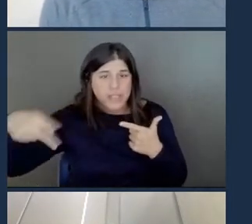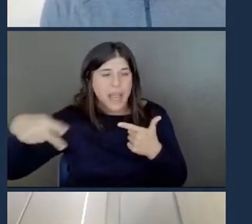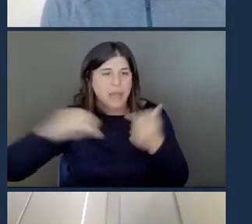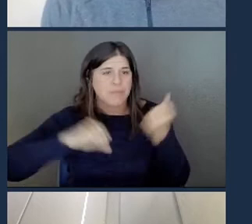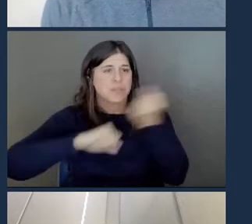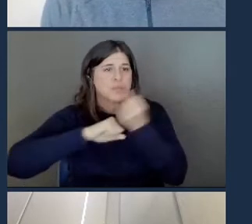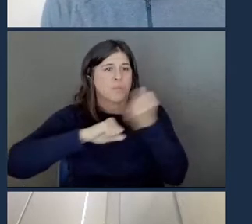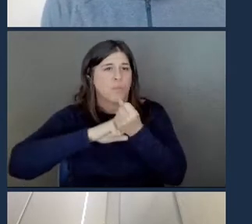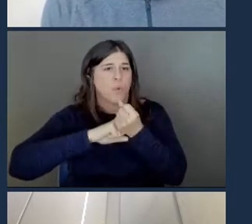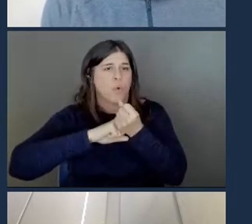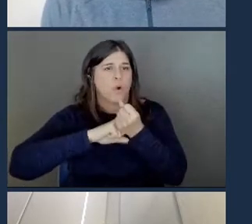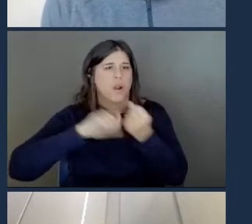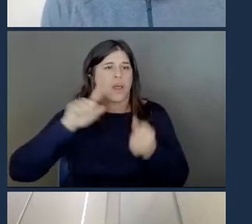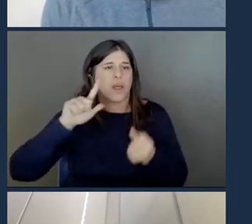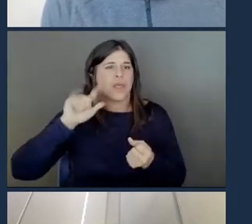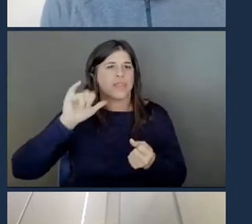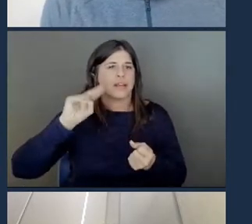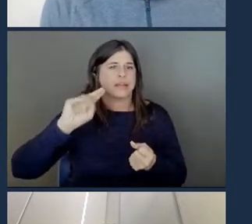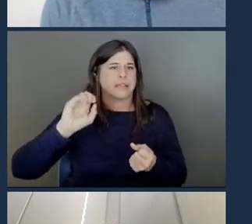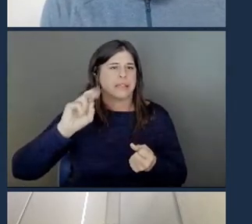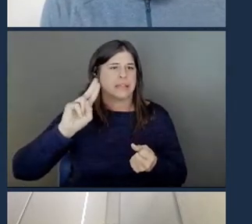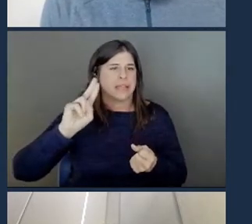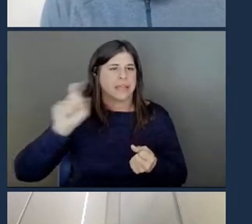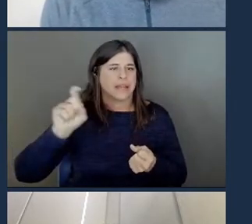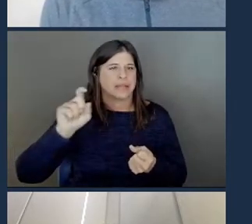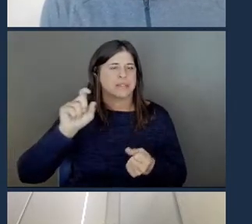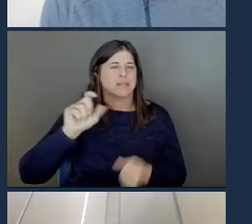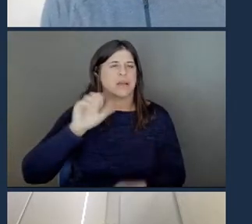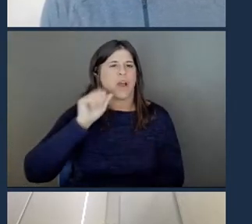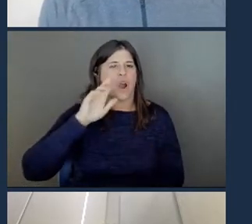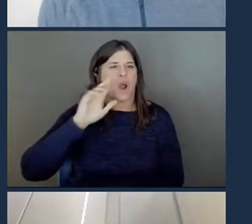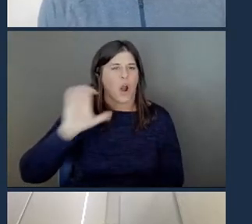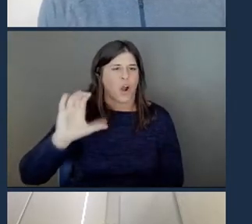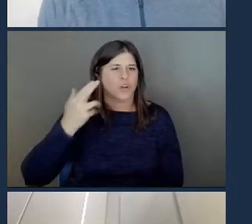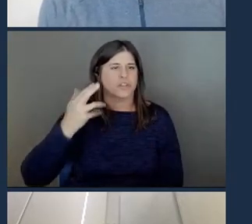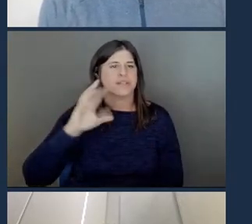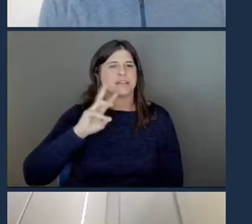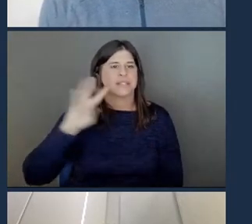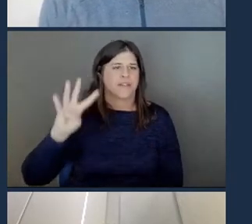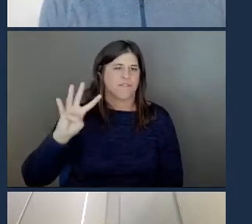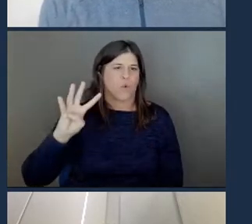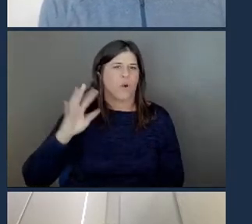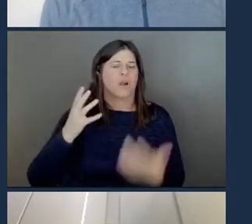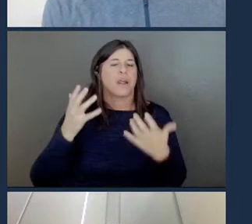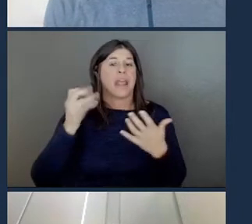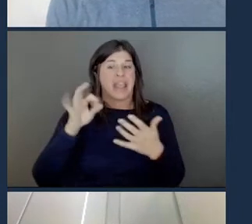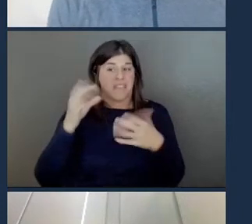the Linux arch 64 architecture. If there's support, that's built into those applications